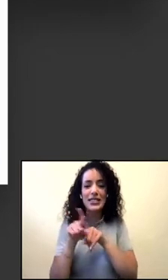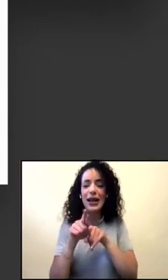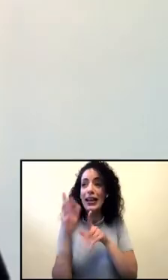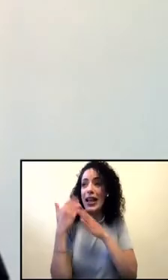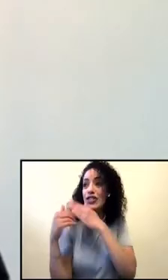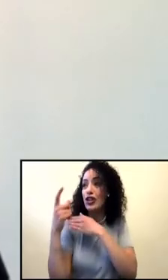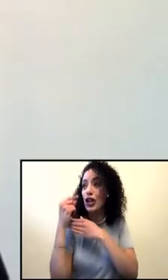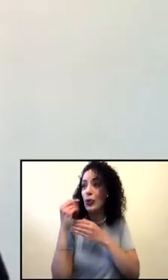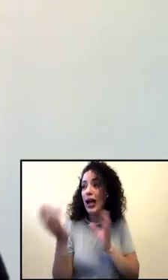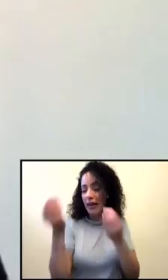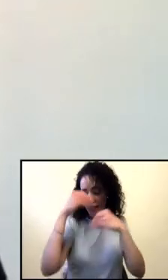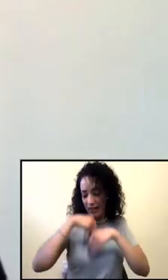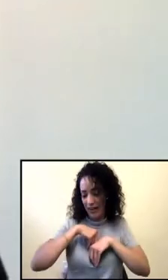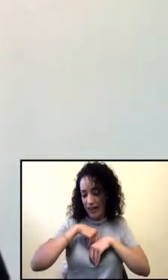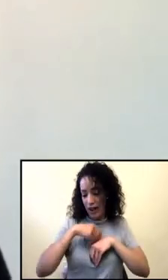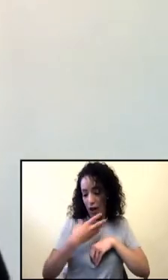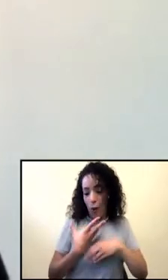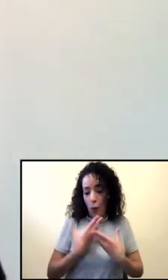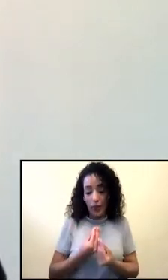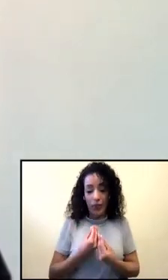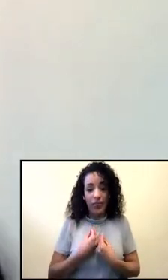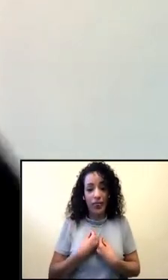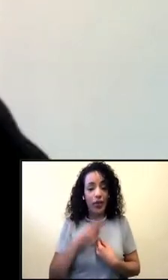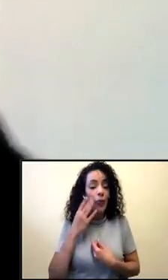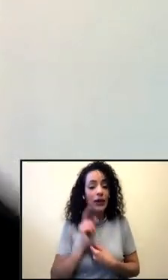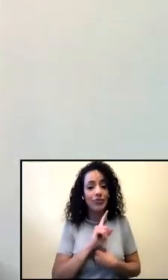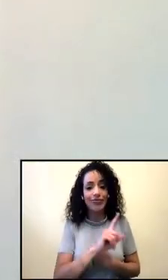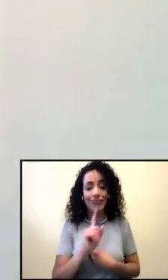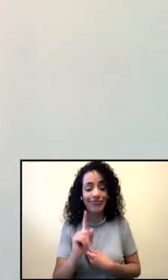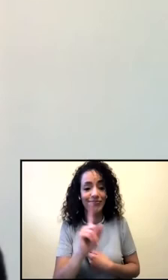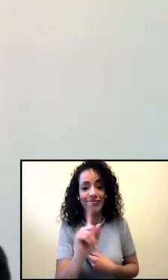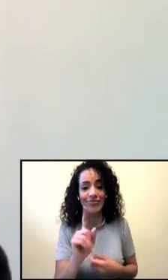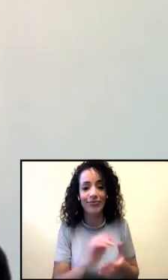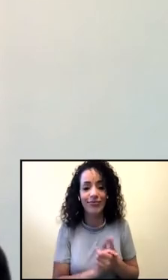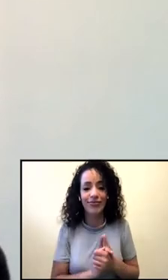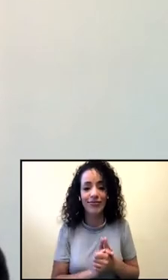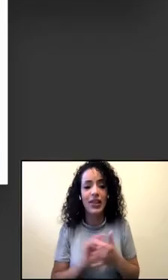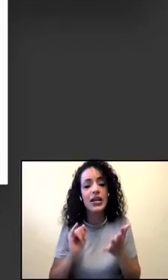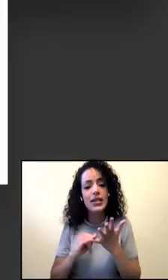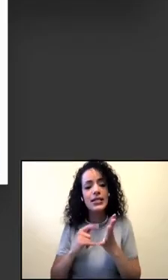And Sadiya, I know that you also, you do a lot of work with Everyday Muslim around oral histories,